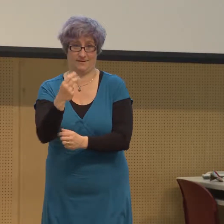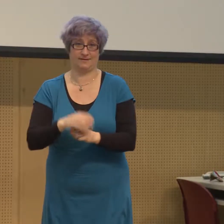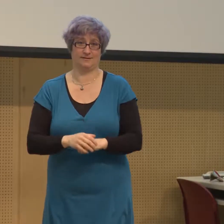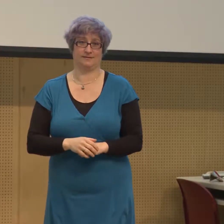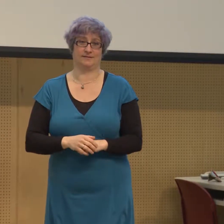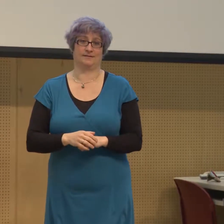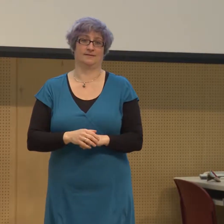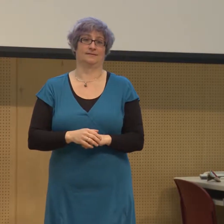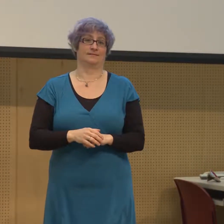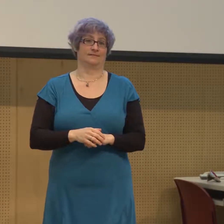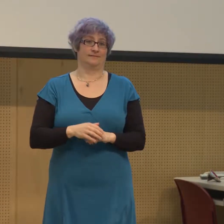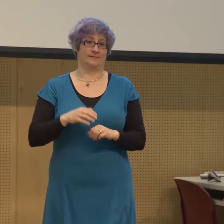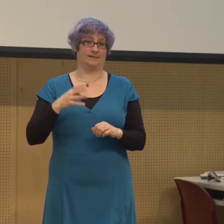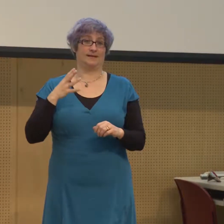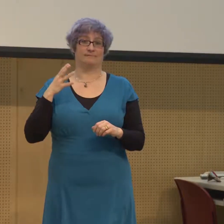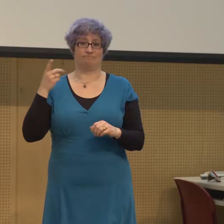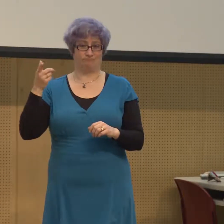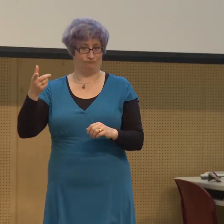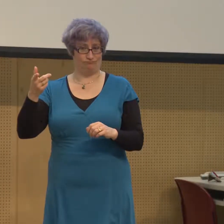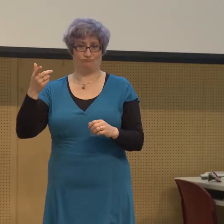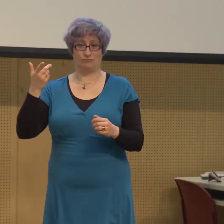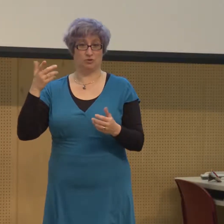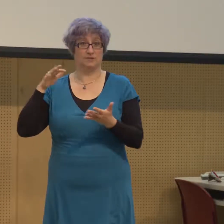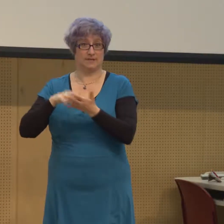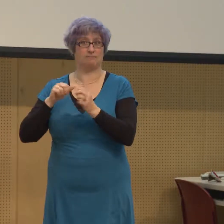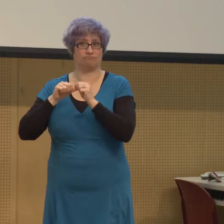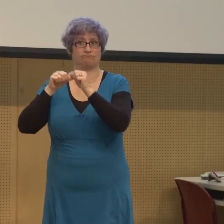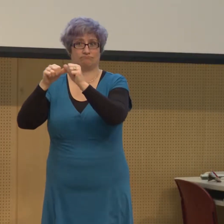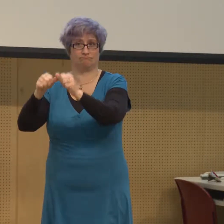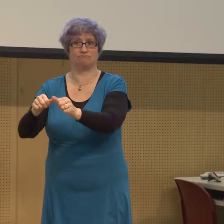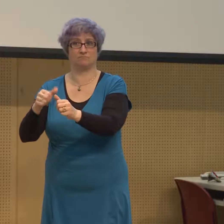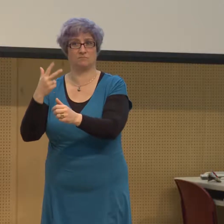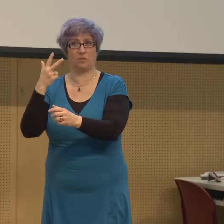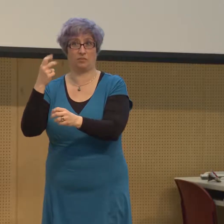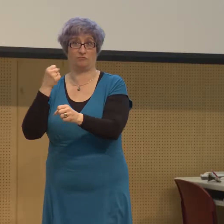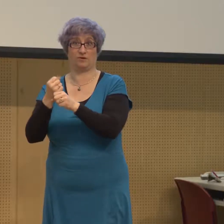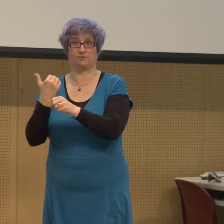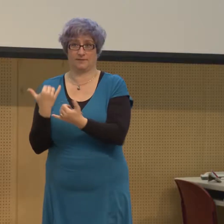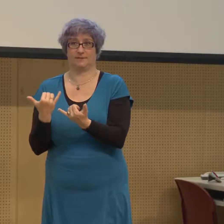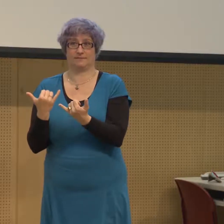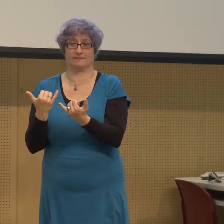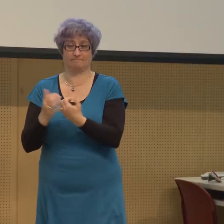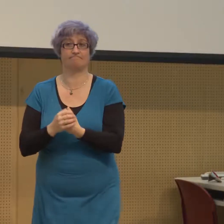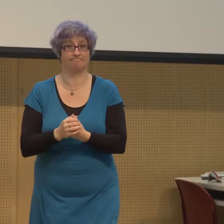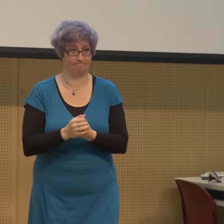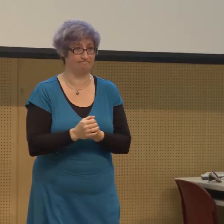She was 12 when we first were introduced to her,